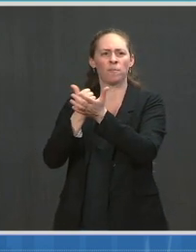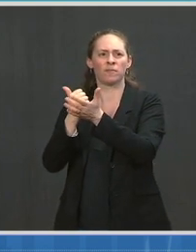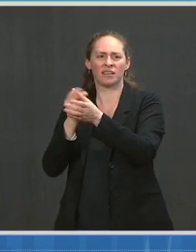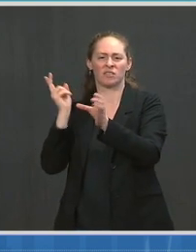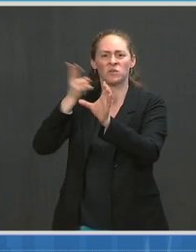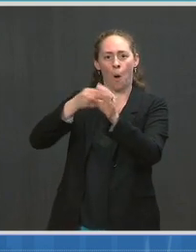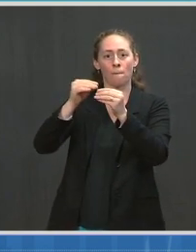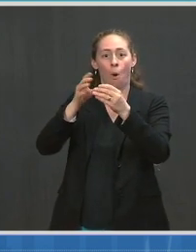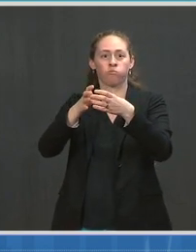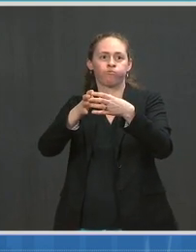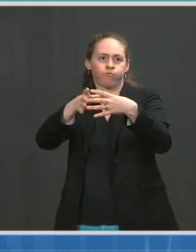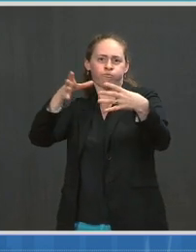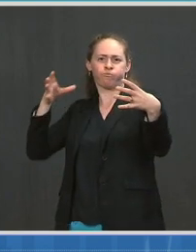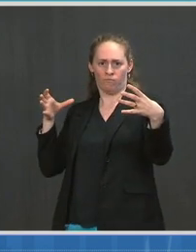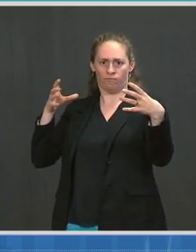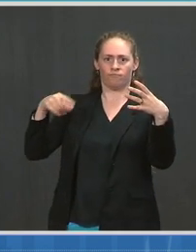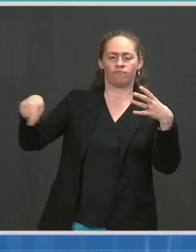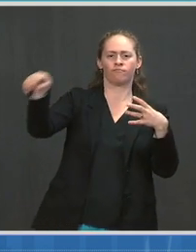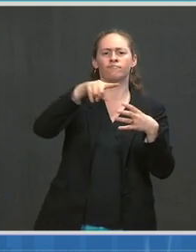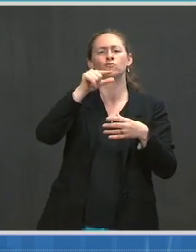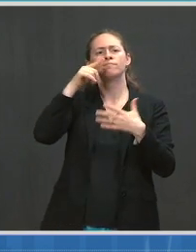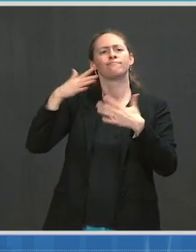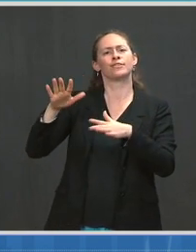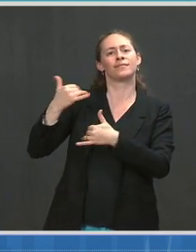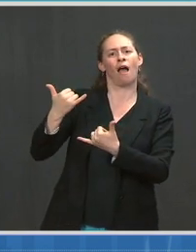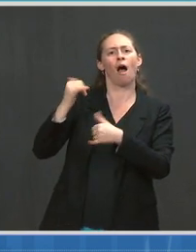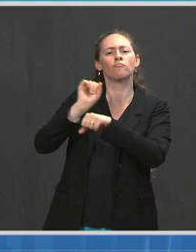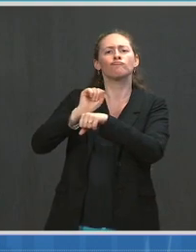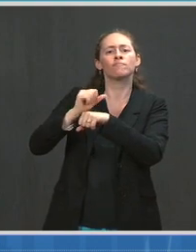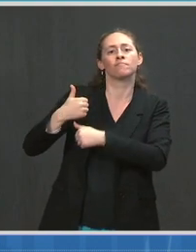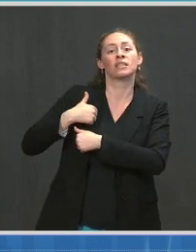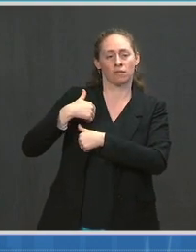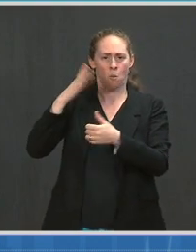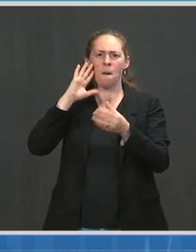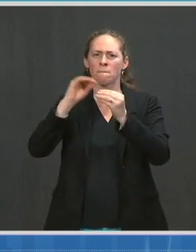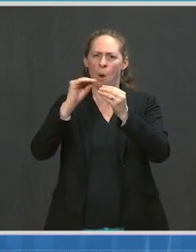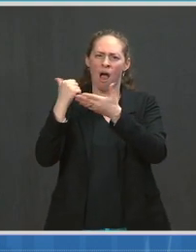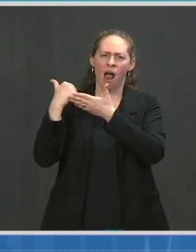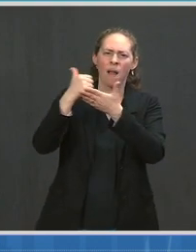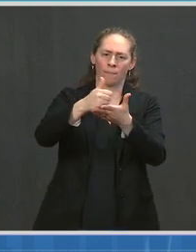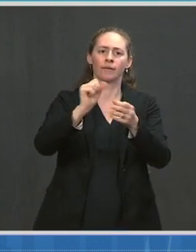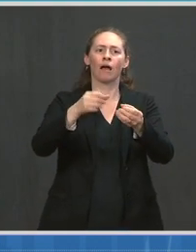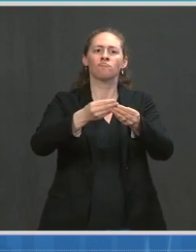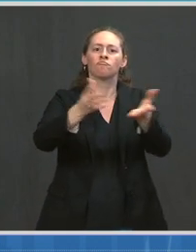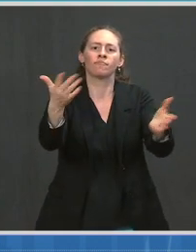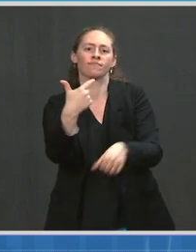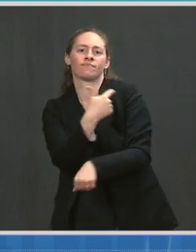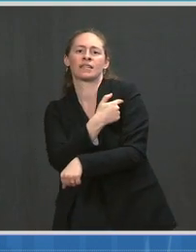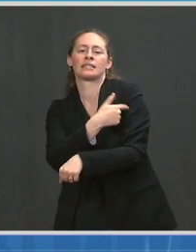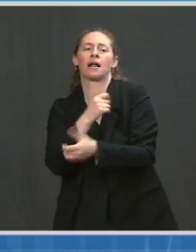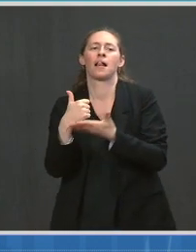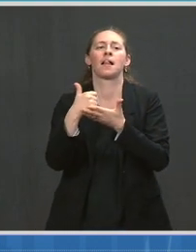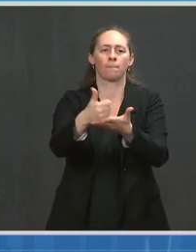On places to get vaccinated, we've dramatically increased the number of convenient and trusted places for people to get a shot.